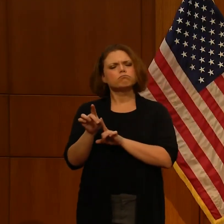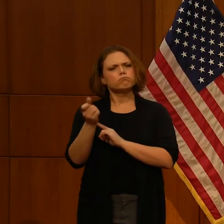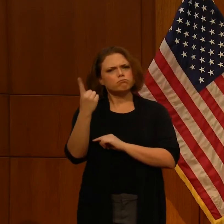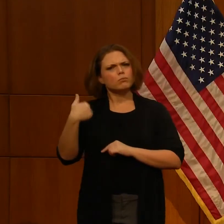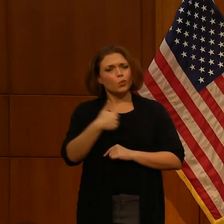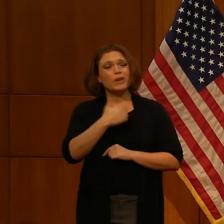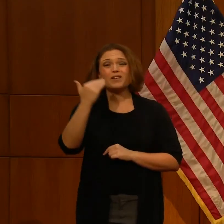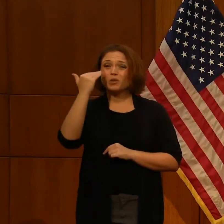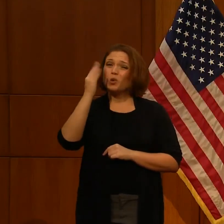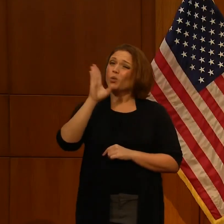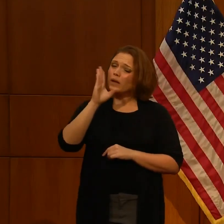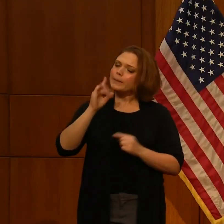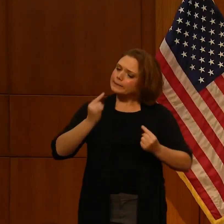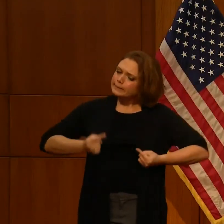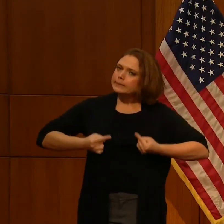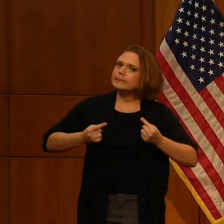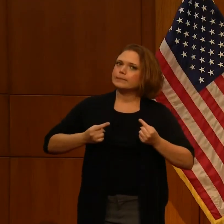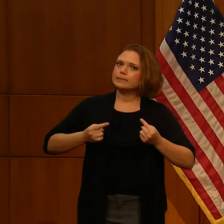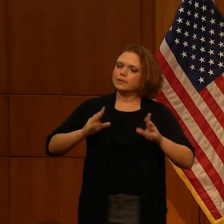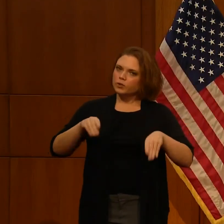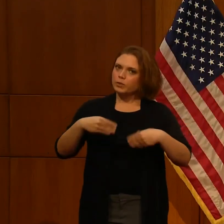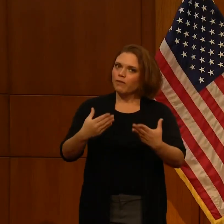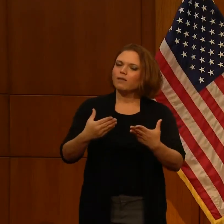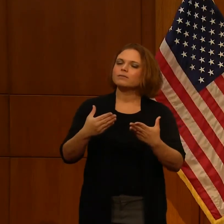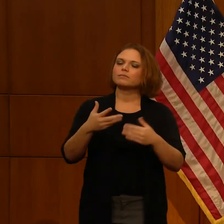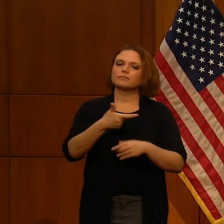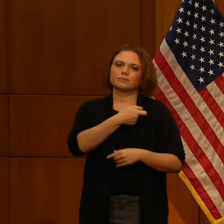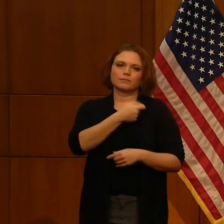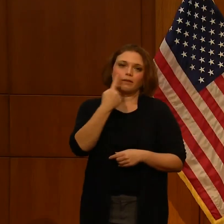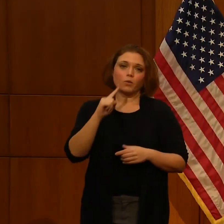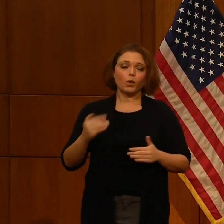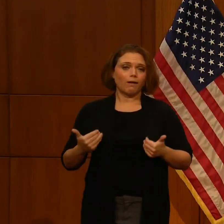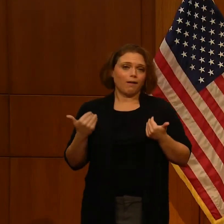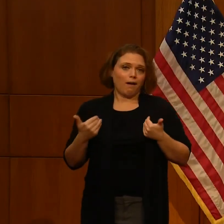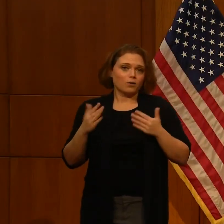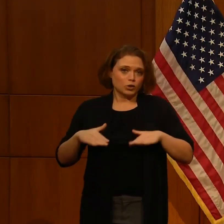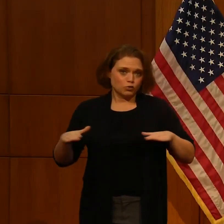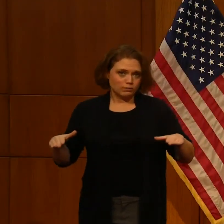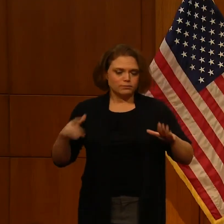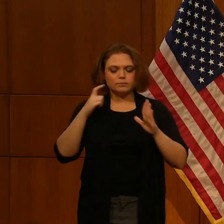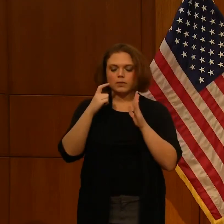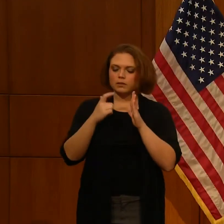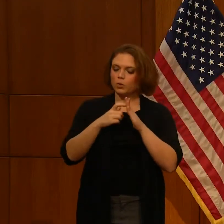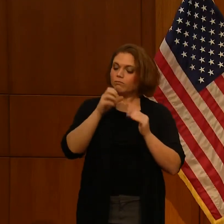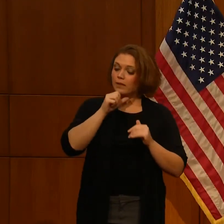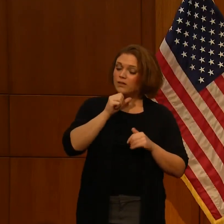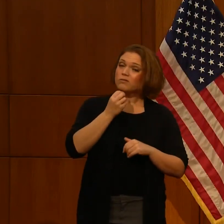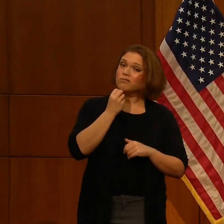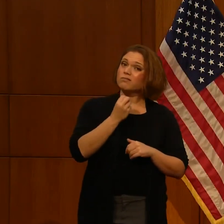WANT TO ACKNOWLEDGE THAT WE KNOW THERE WILL BE CHALLENGES GETTING YOUNG KIDS VACCINATED.